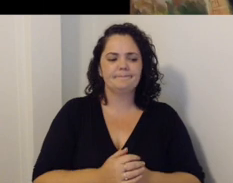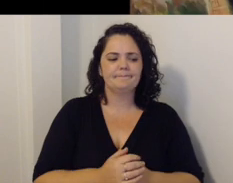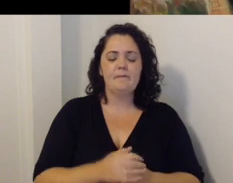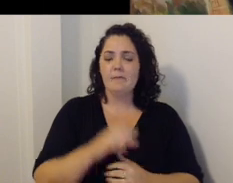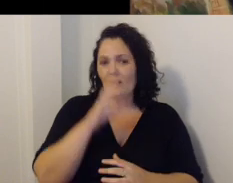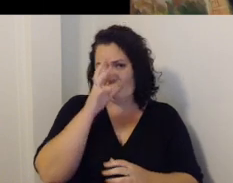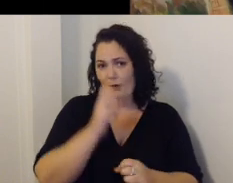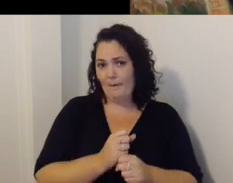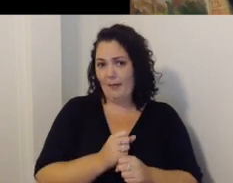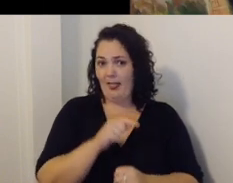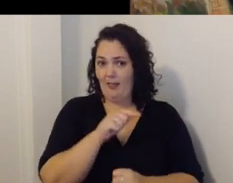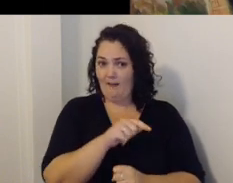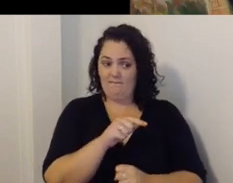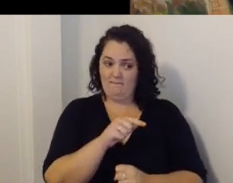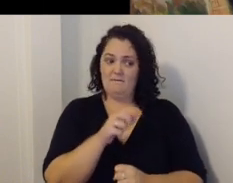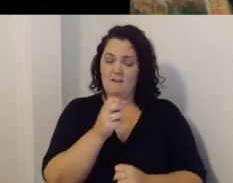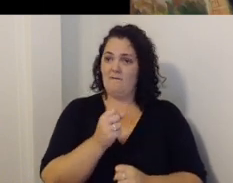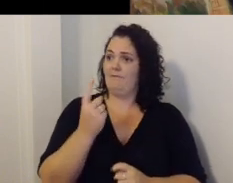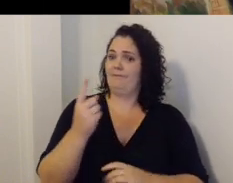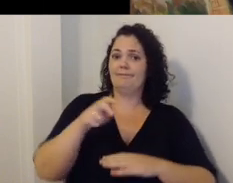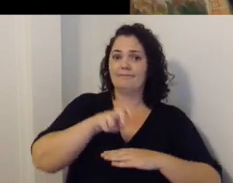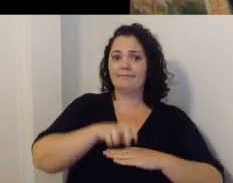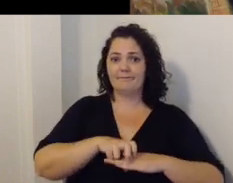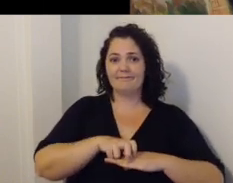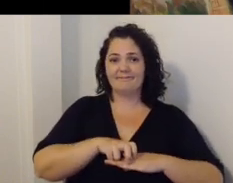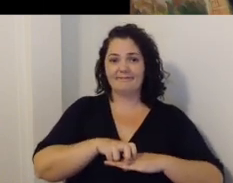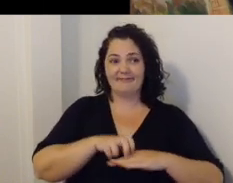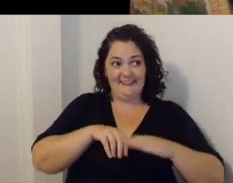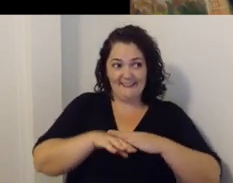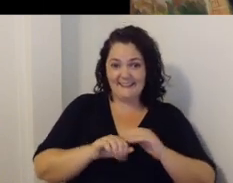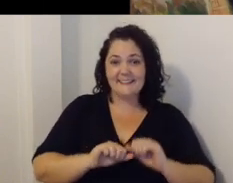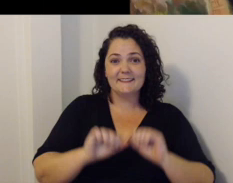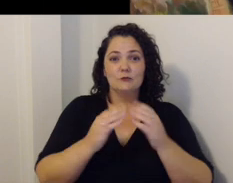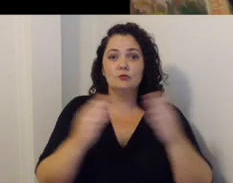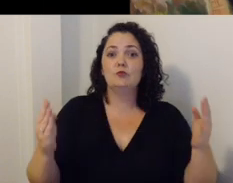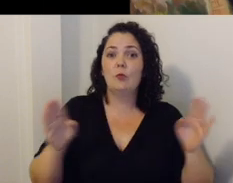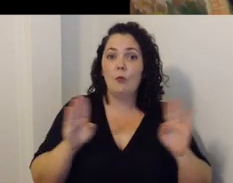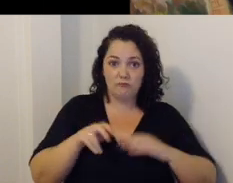is a chair that he had in his studio and uh most likely this was a model who was seated indoors in